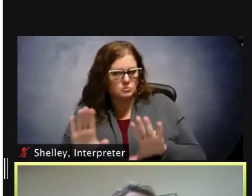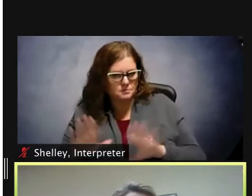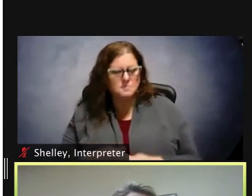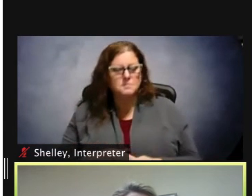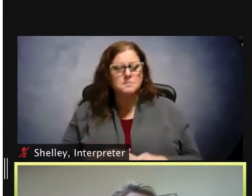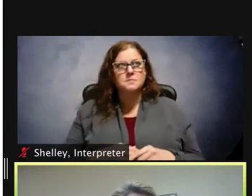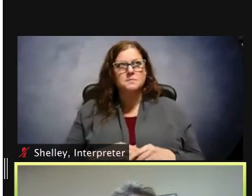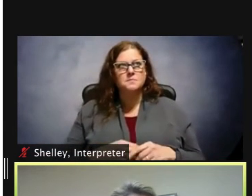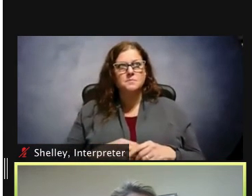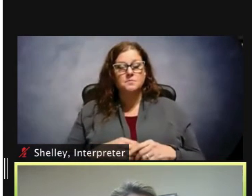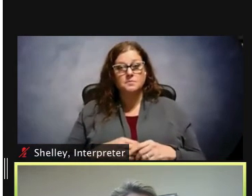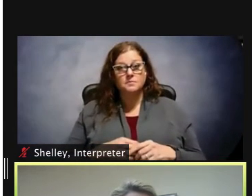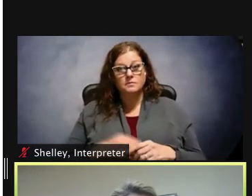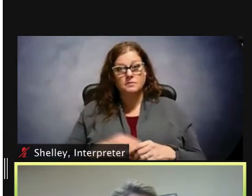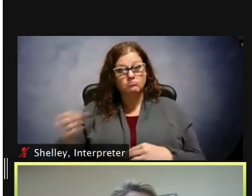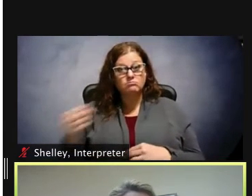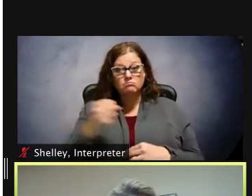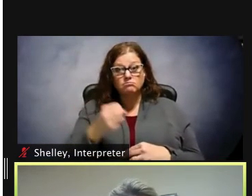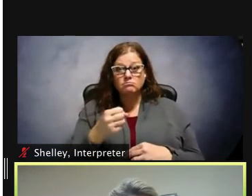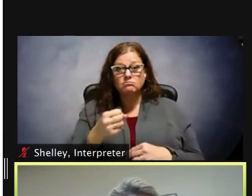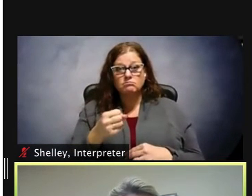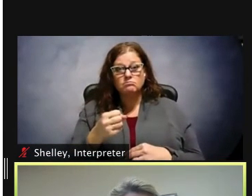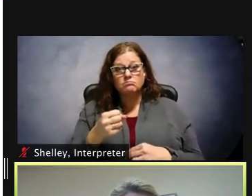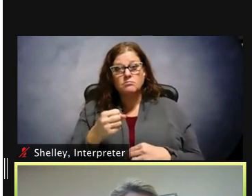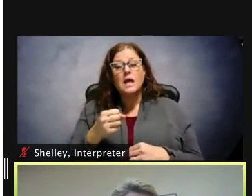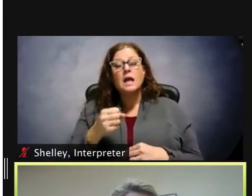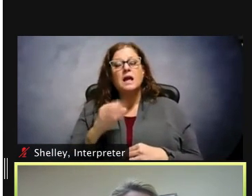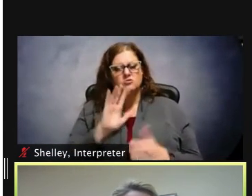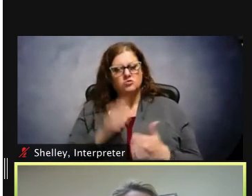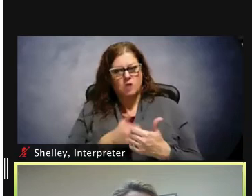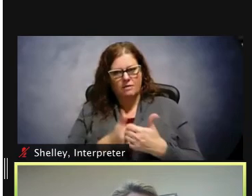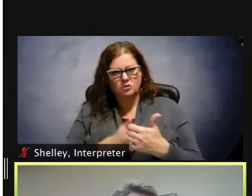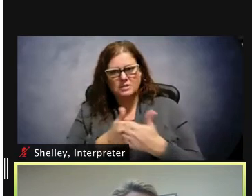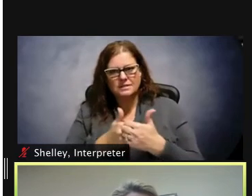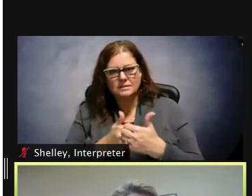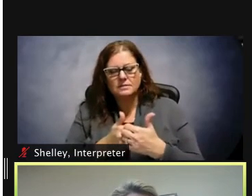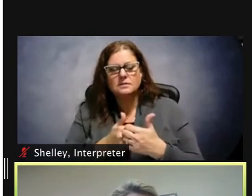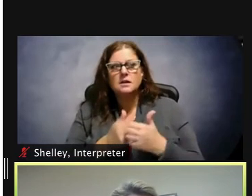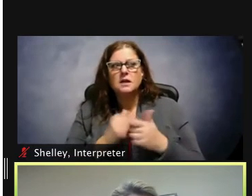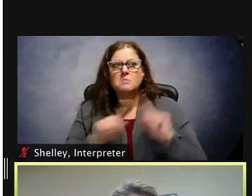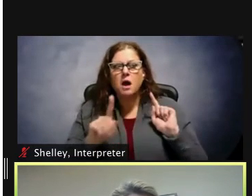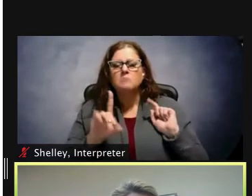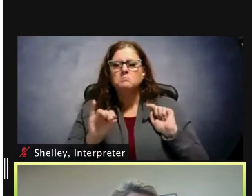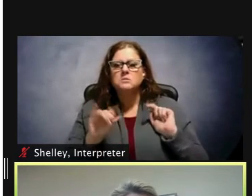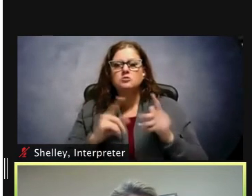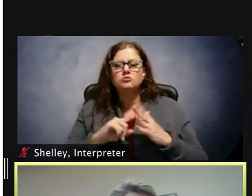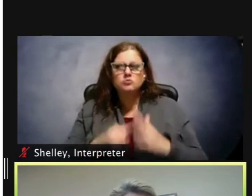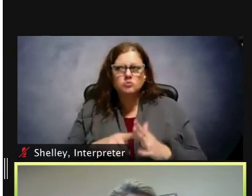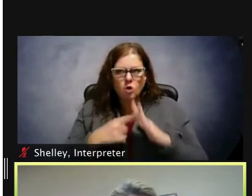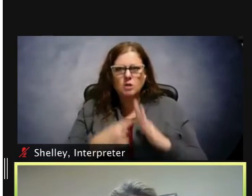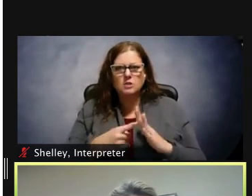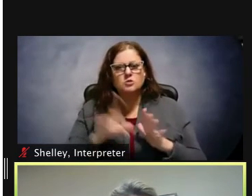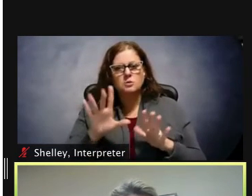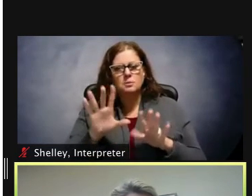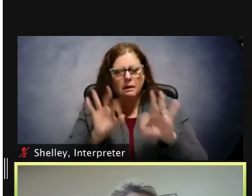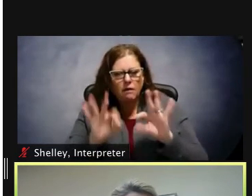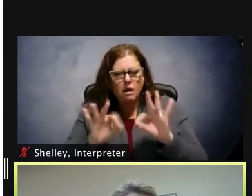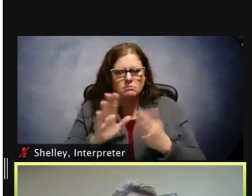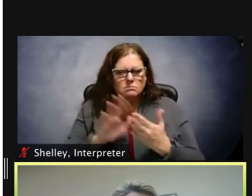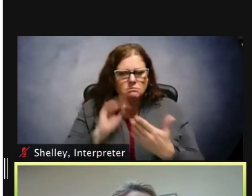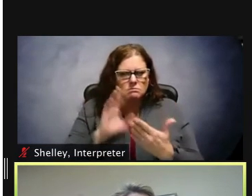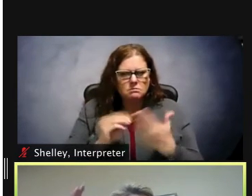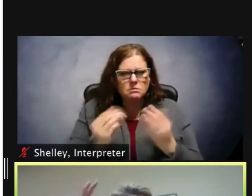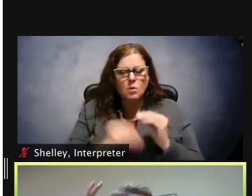And that showed to be a challenge. But he did start to pick up a little bit more and